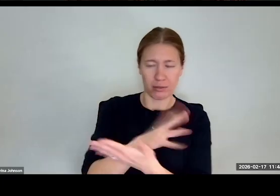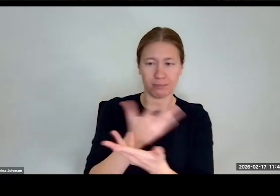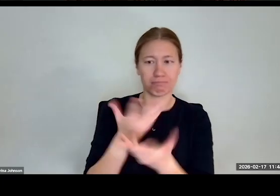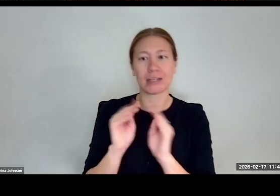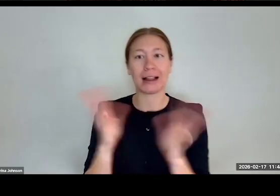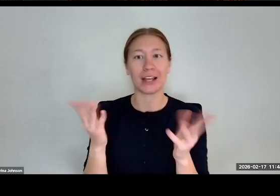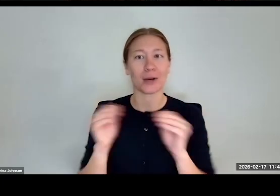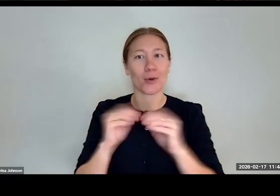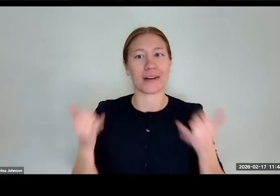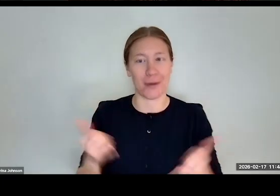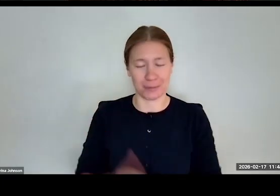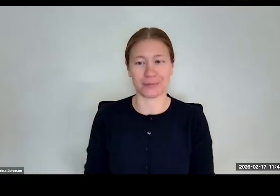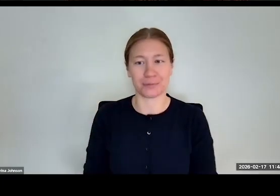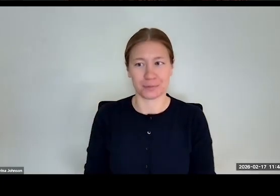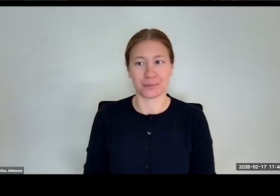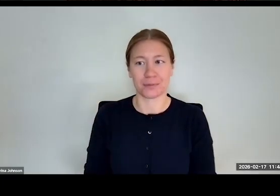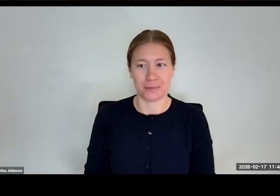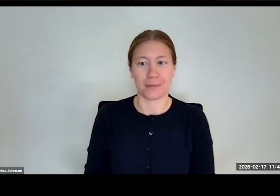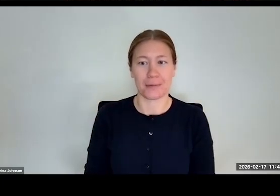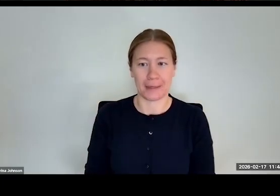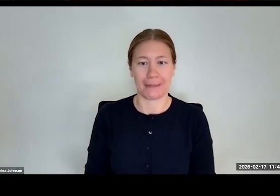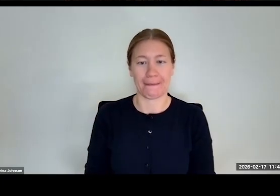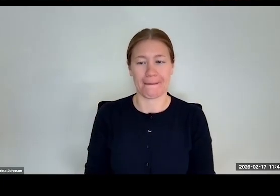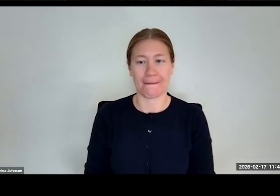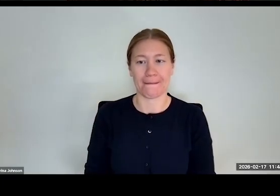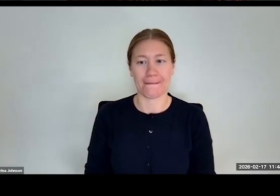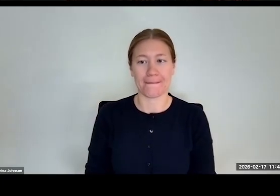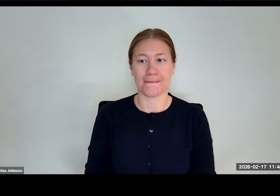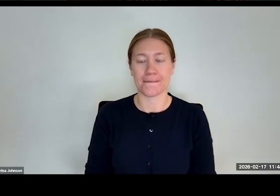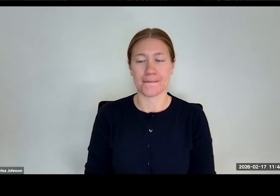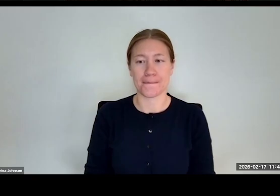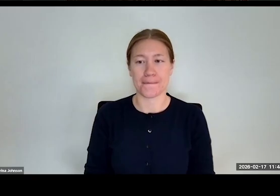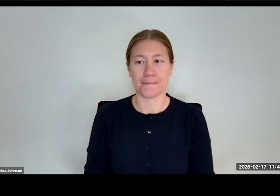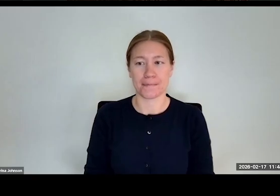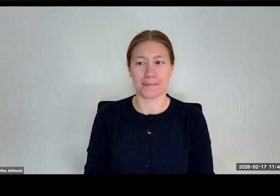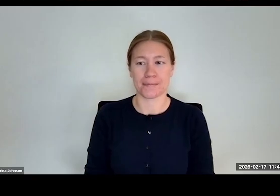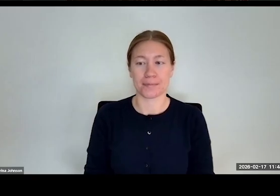So that's the second change I'd wanna make on this slide. The next piece of data that I wanna add